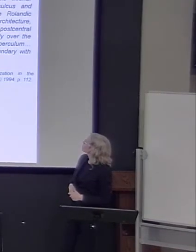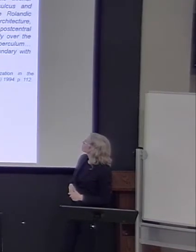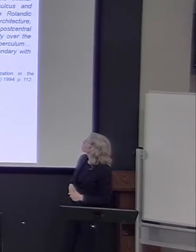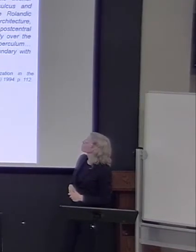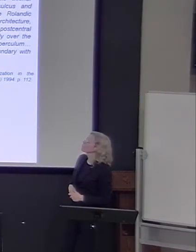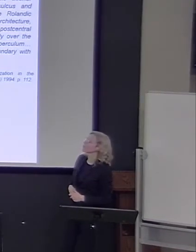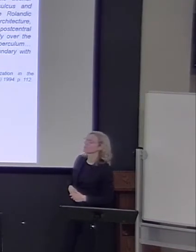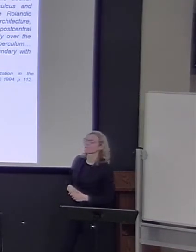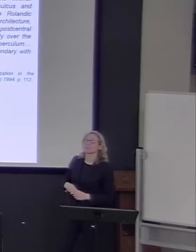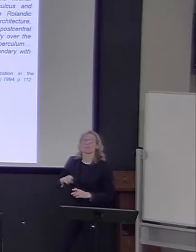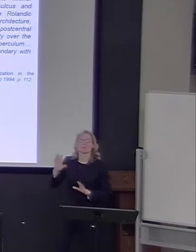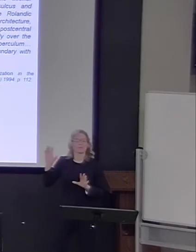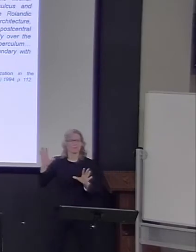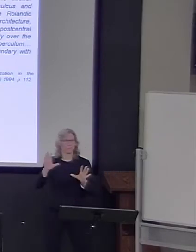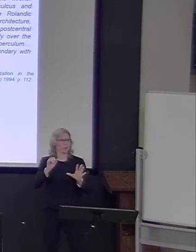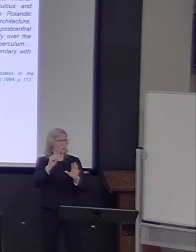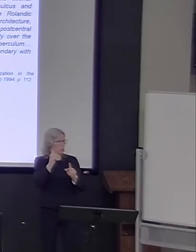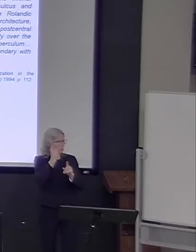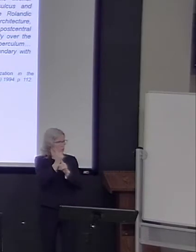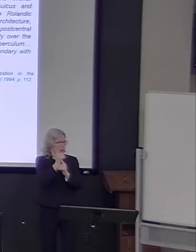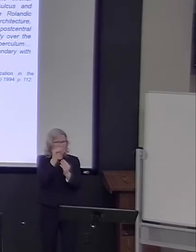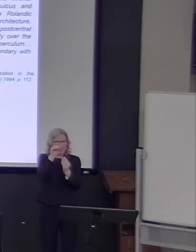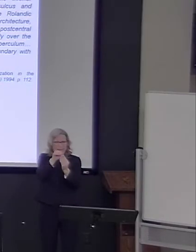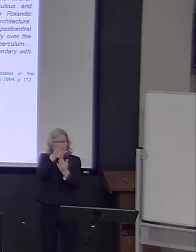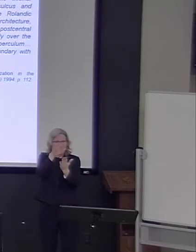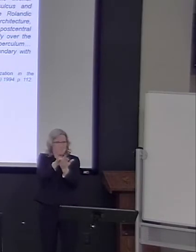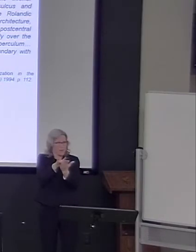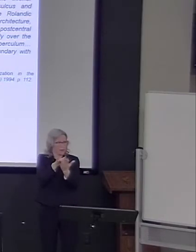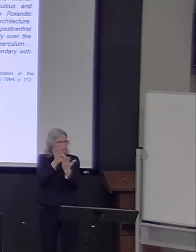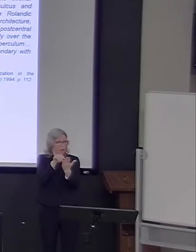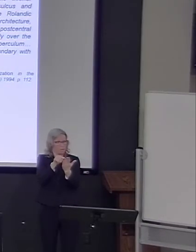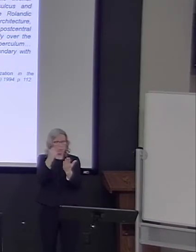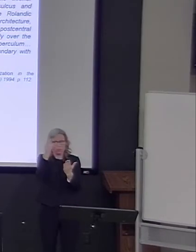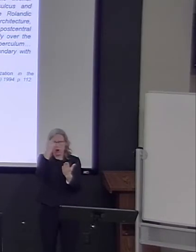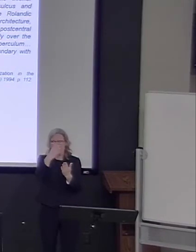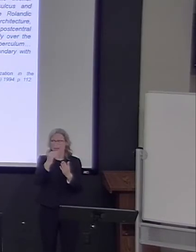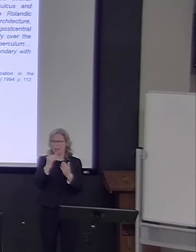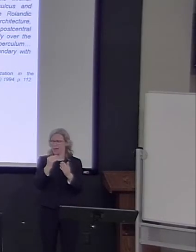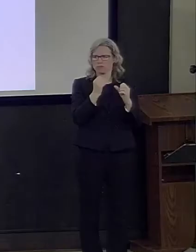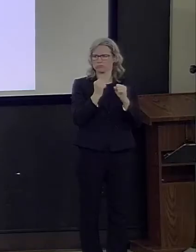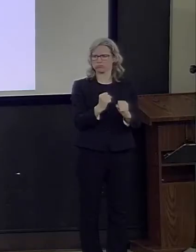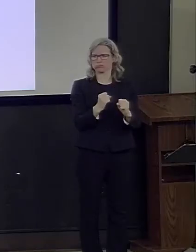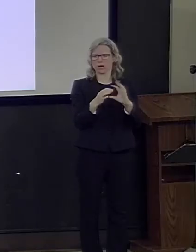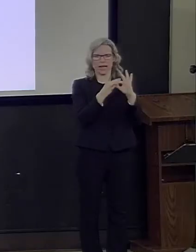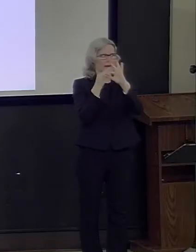So it sits right in the center of the brain, and it's connected to a lot of things.